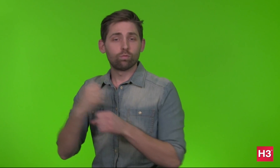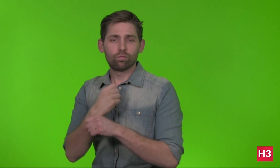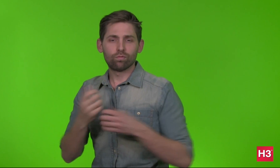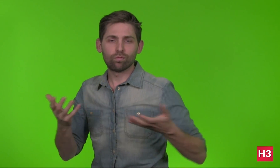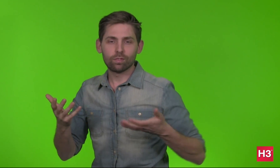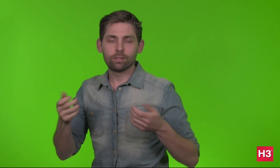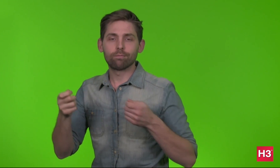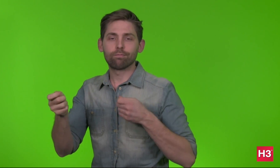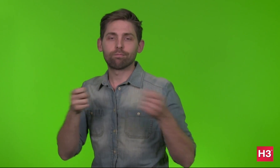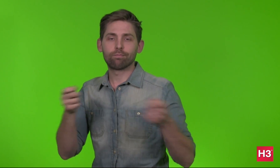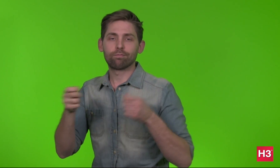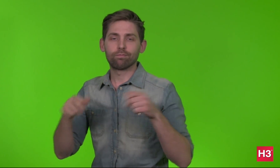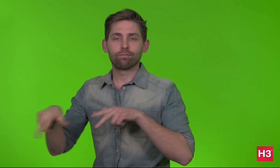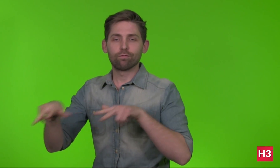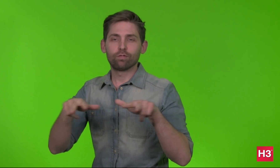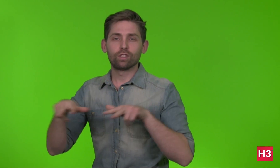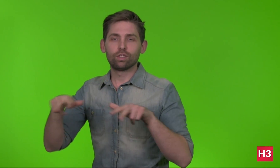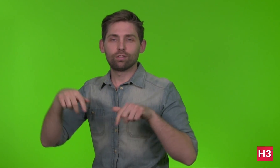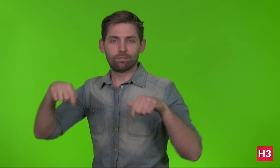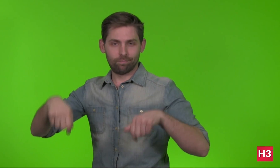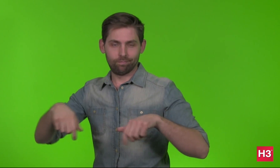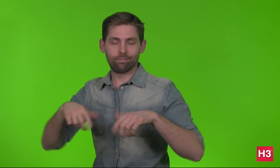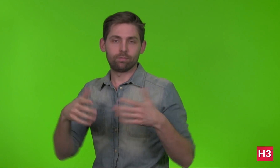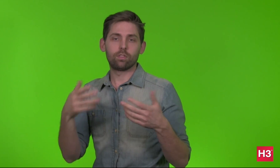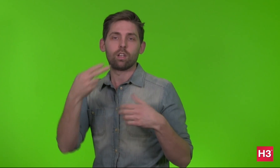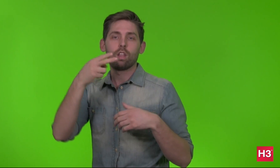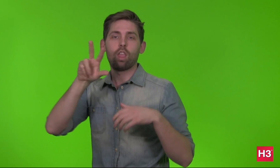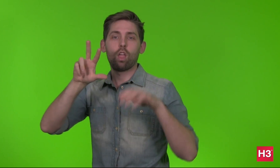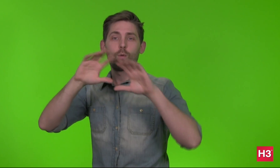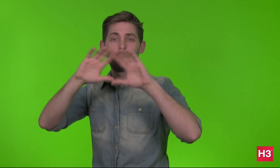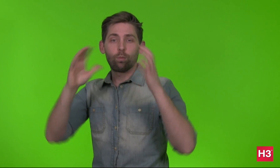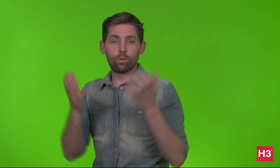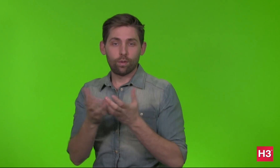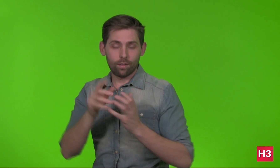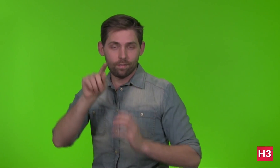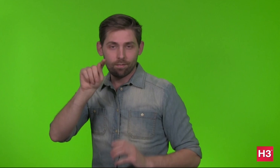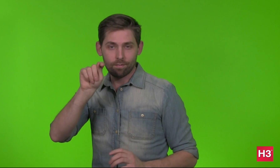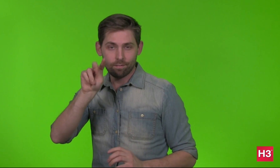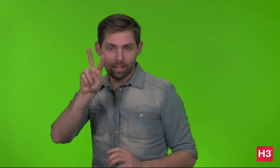director of Production/Technology for H3world.tv.